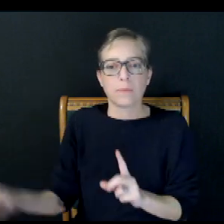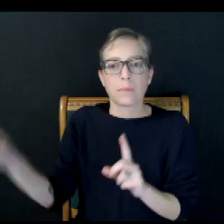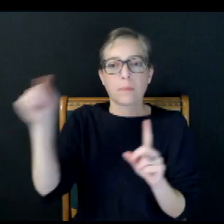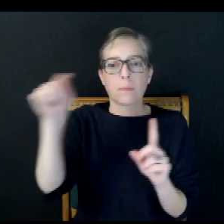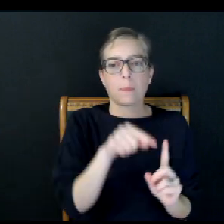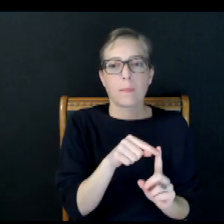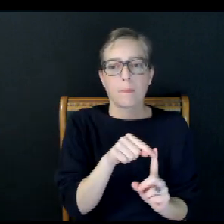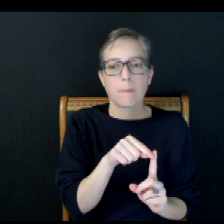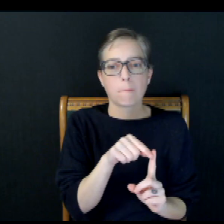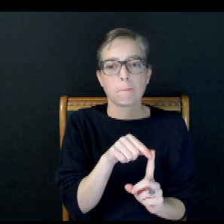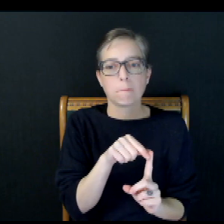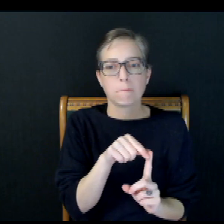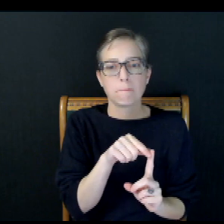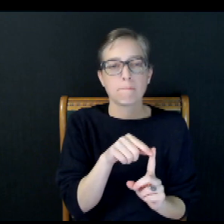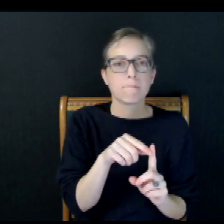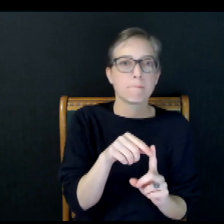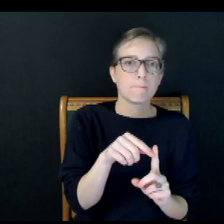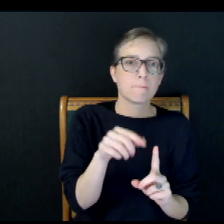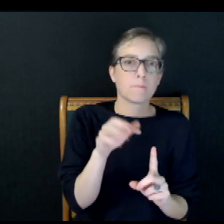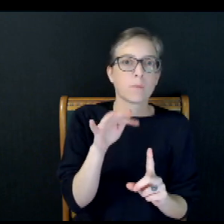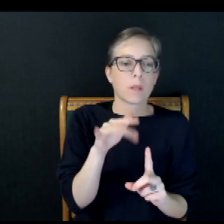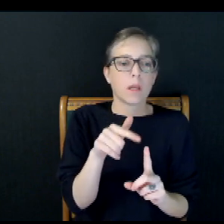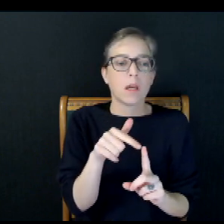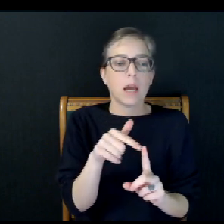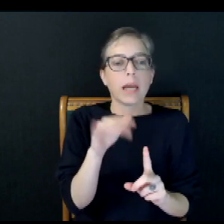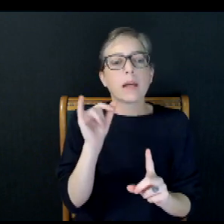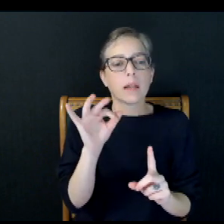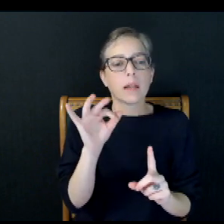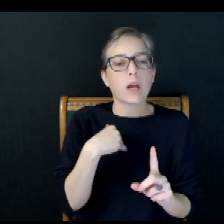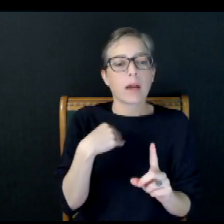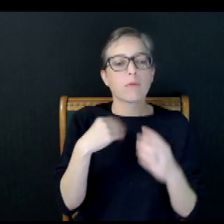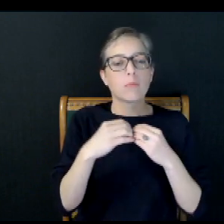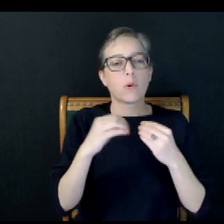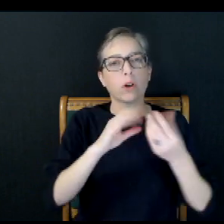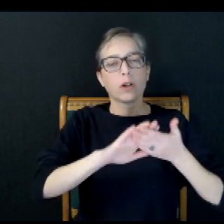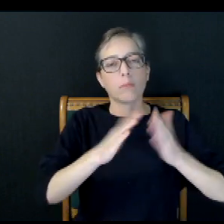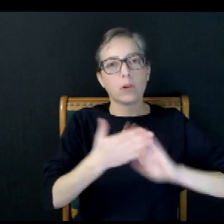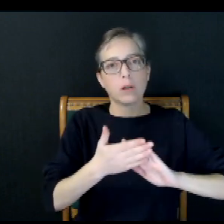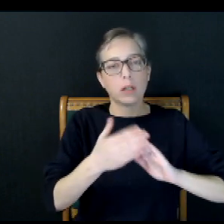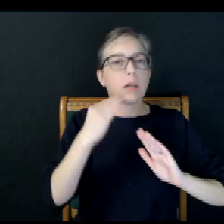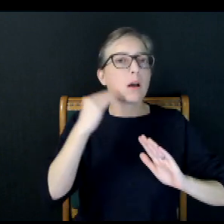more community home based needs and they may not need round the service care,